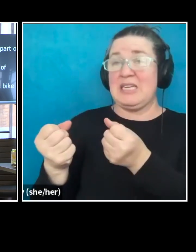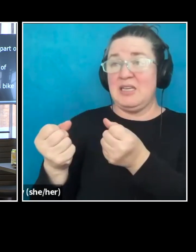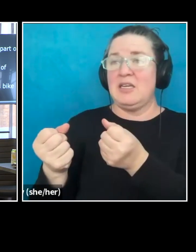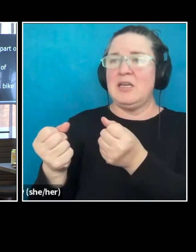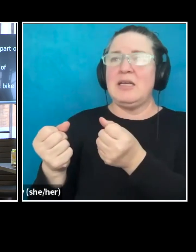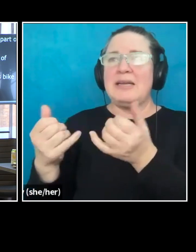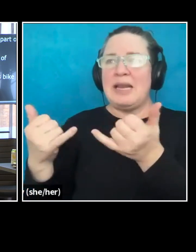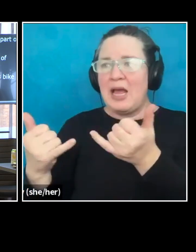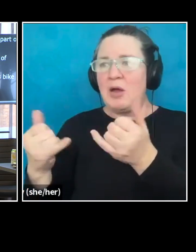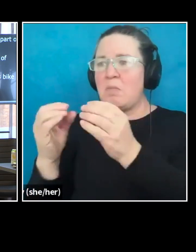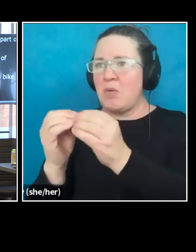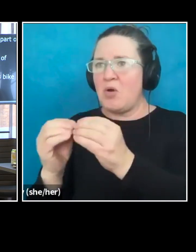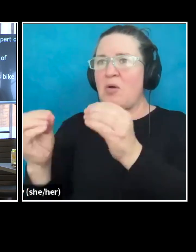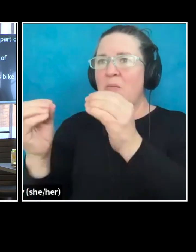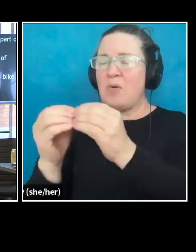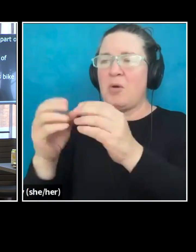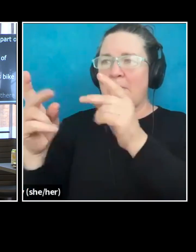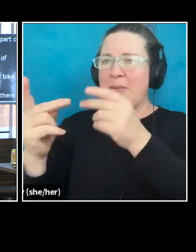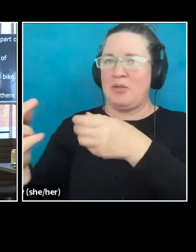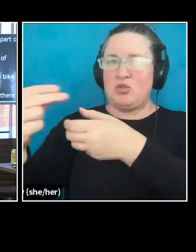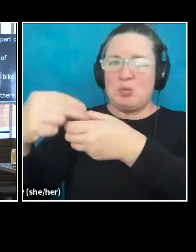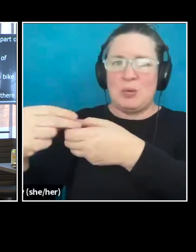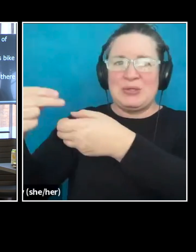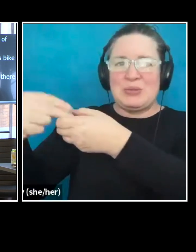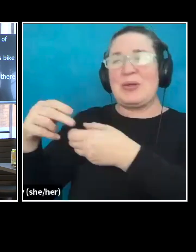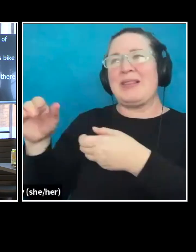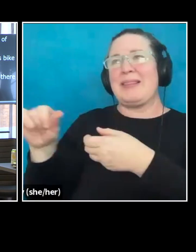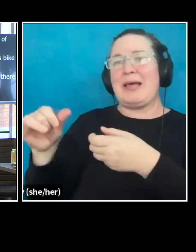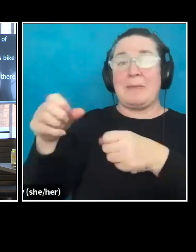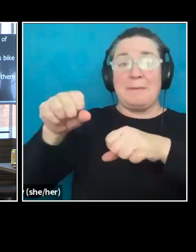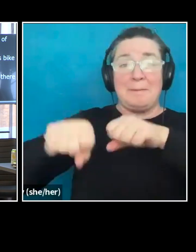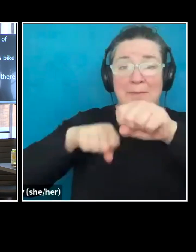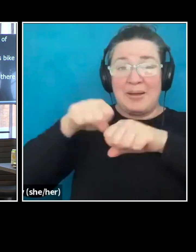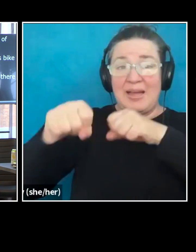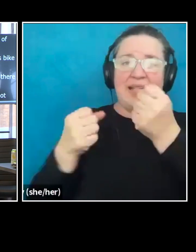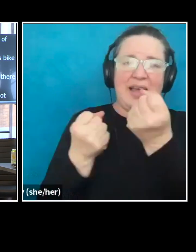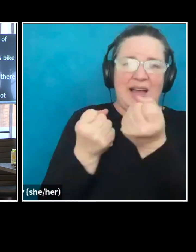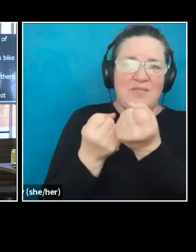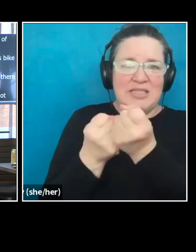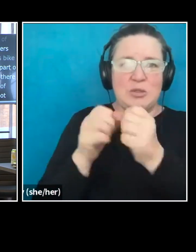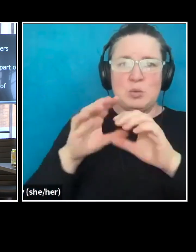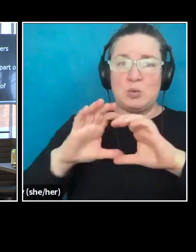places not because they have to, right? Um, so I I think having that that, you know, having us work